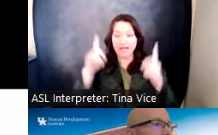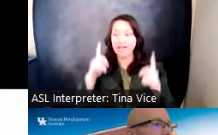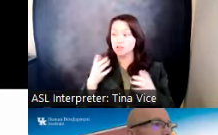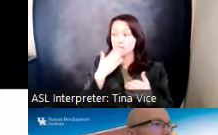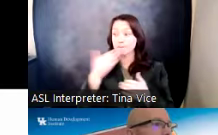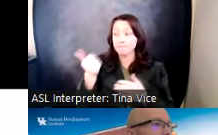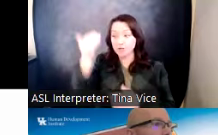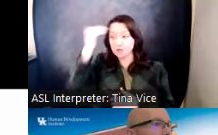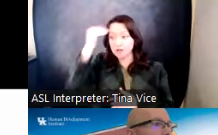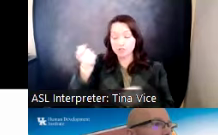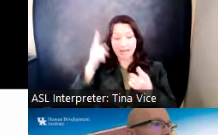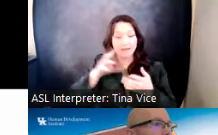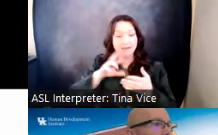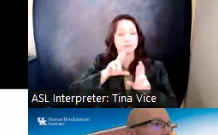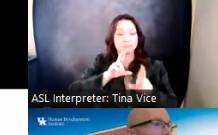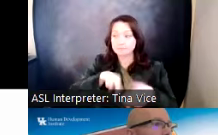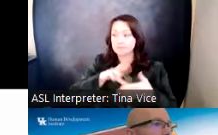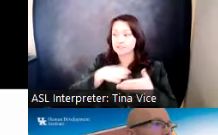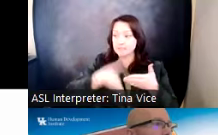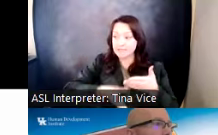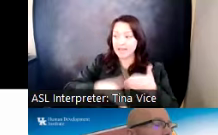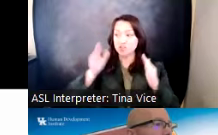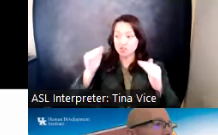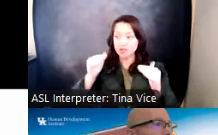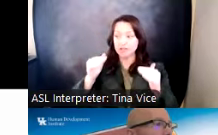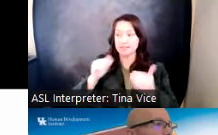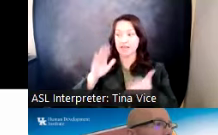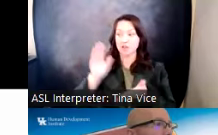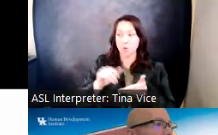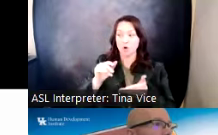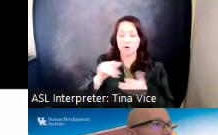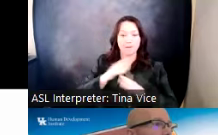barriers to engaging in activity. And so what does all this actually mean? Um, if